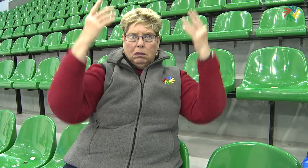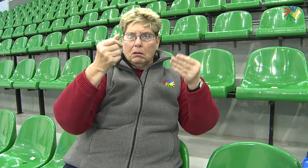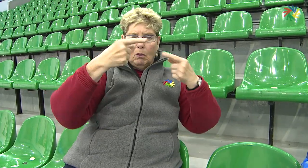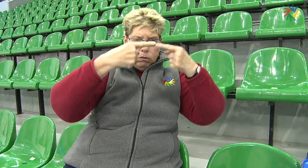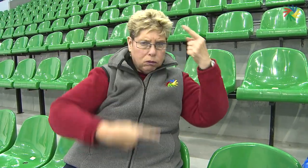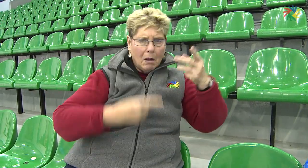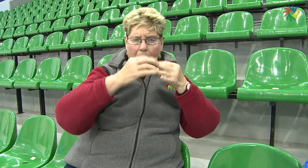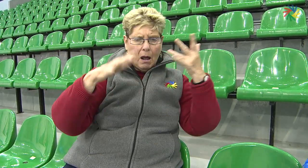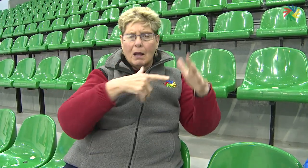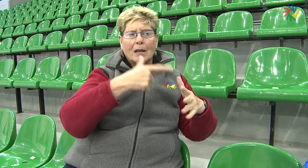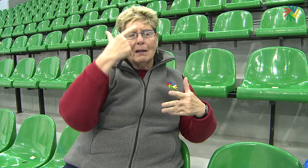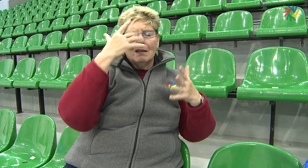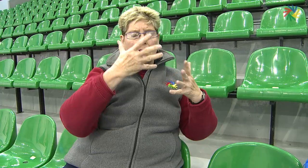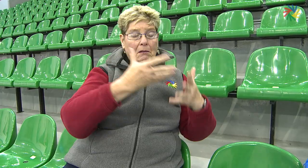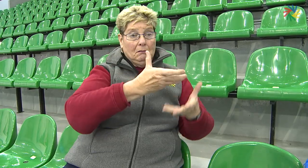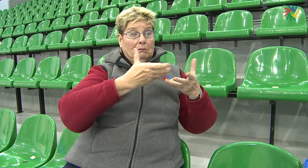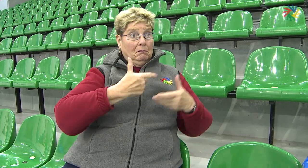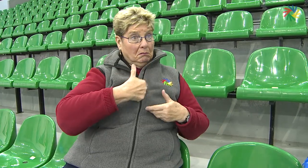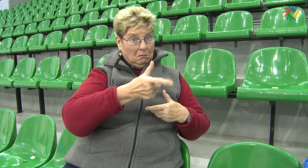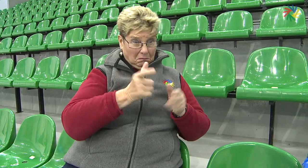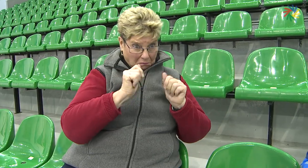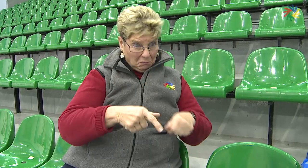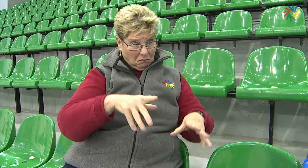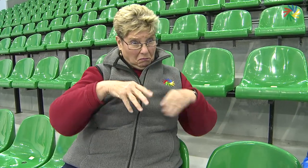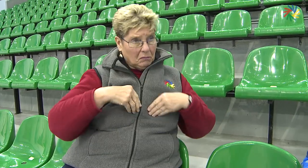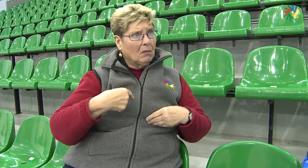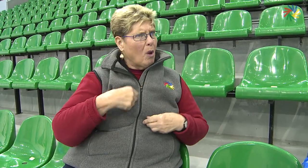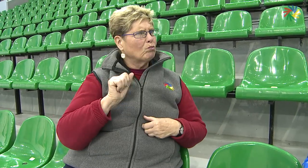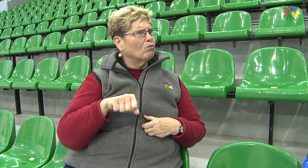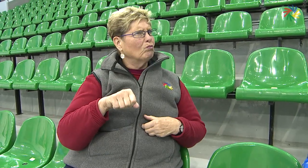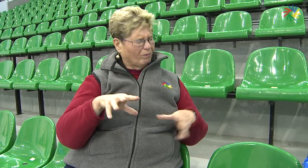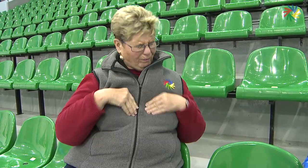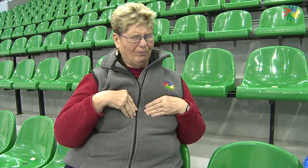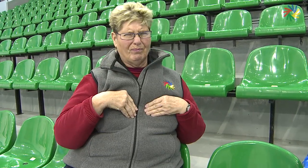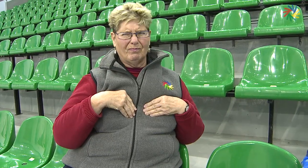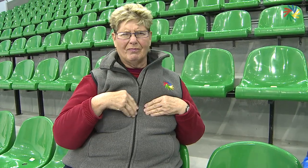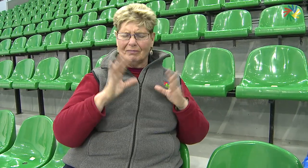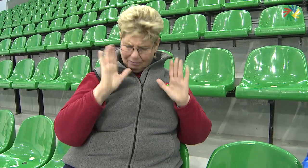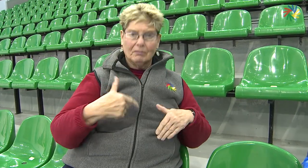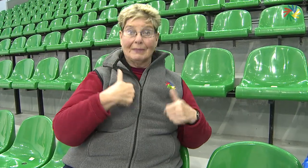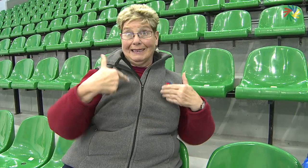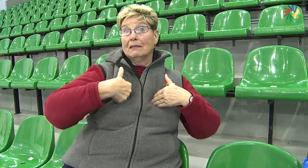the necessary tools to fill in the gaps of missing information. So, he asked if I could take on this task, to which I agreed and accepted.